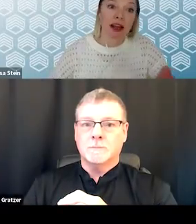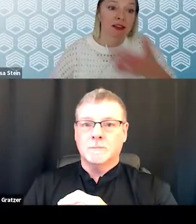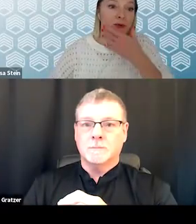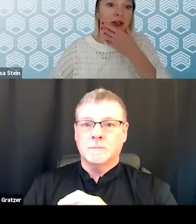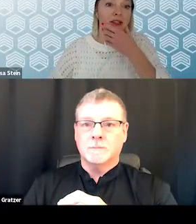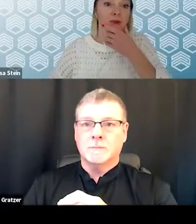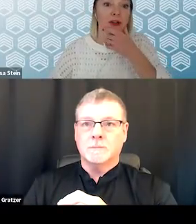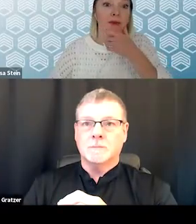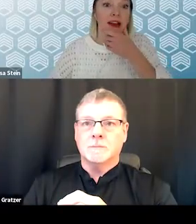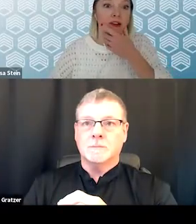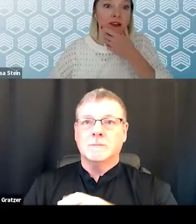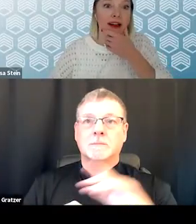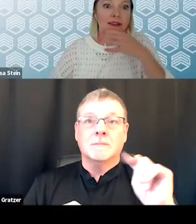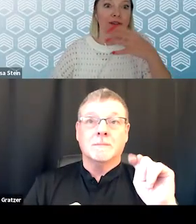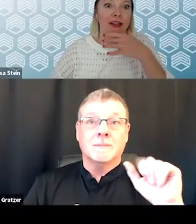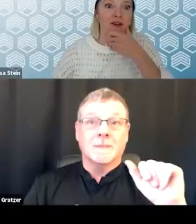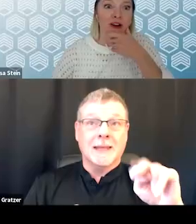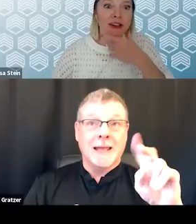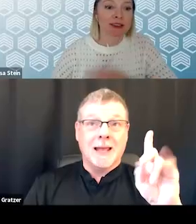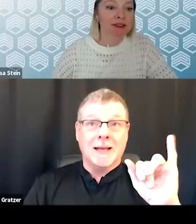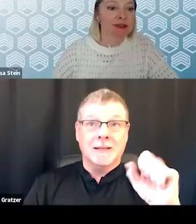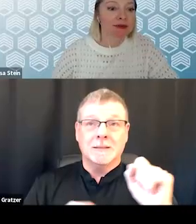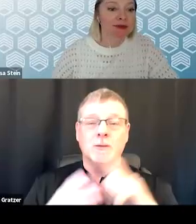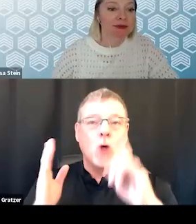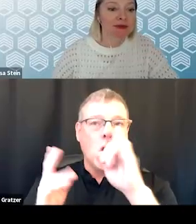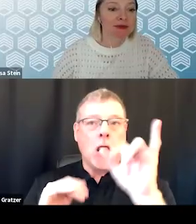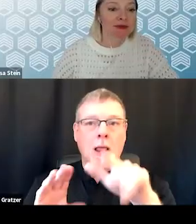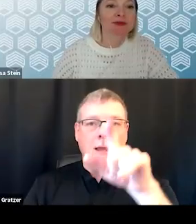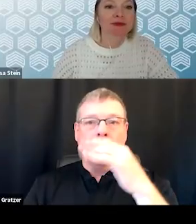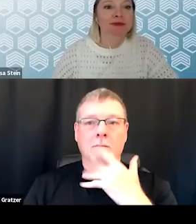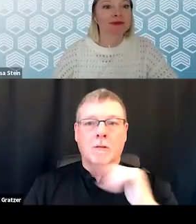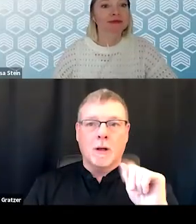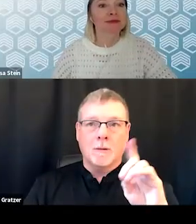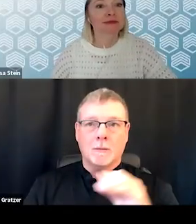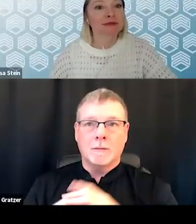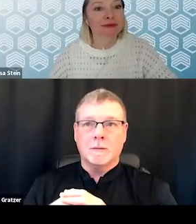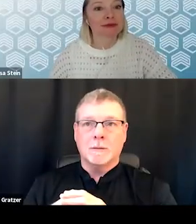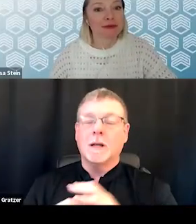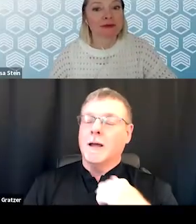And Tandis, what has community buy-in looked like there in Denver? Yeah, I think we're incredibly fortunate